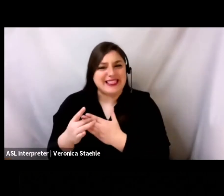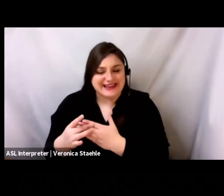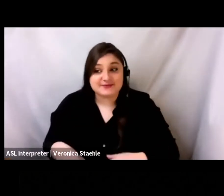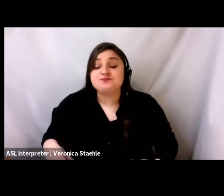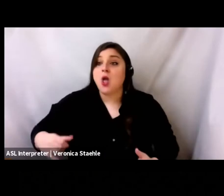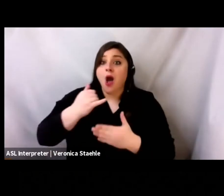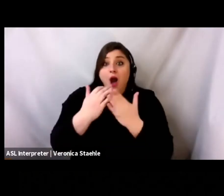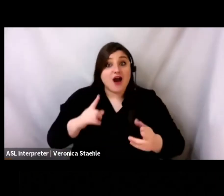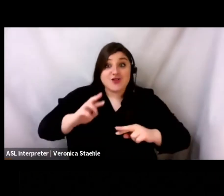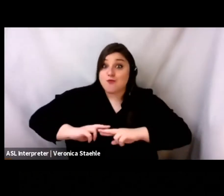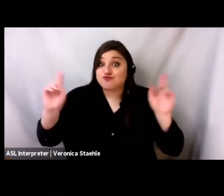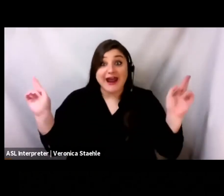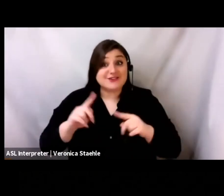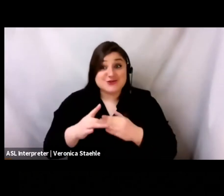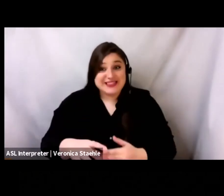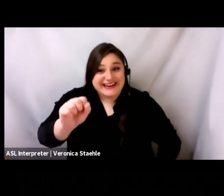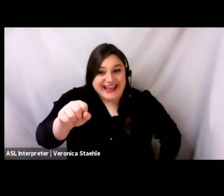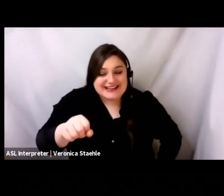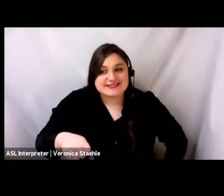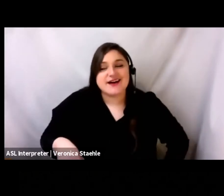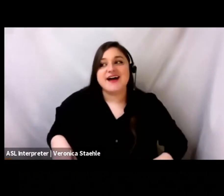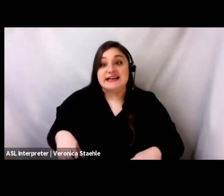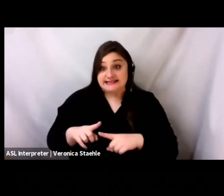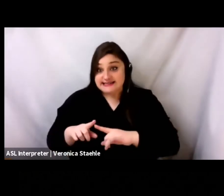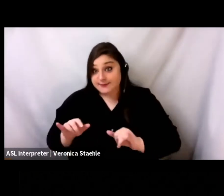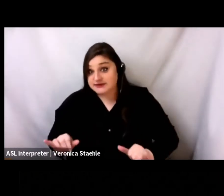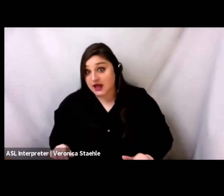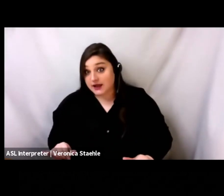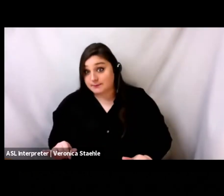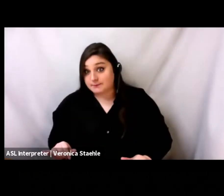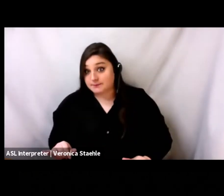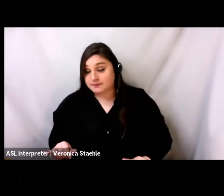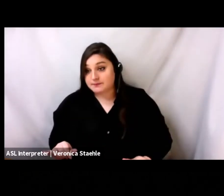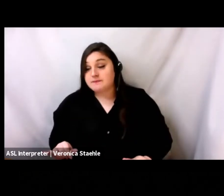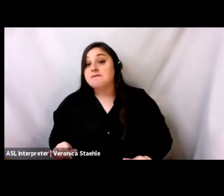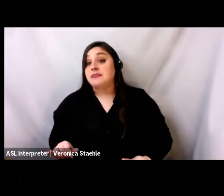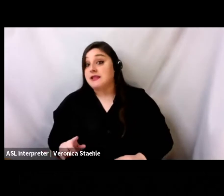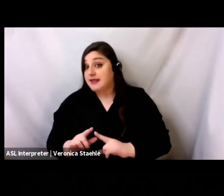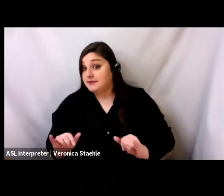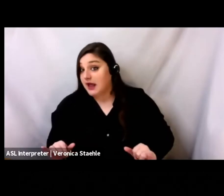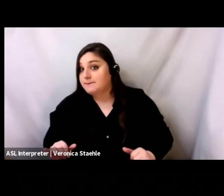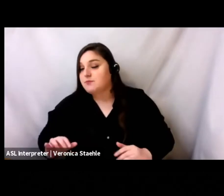also having to contend with this culture that says you must suffer for your art or,